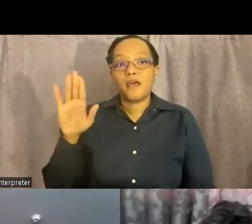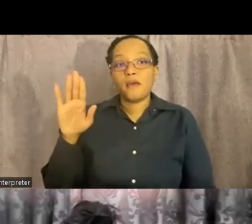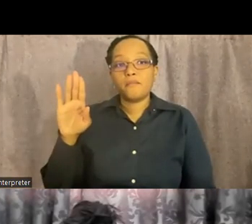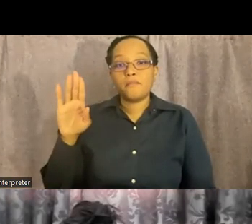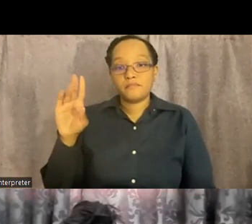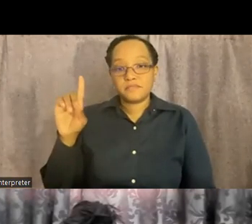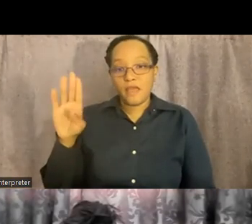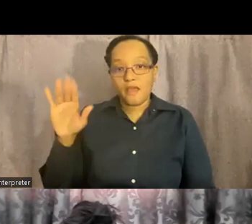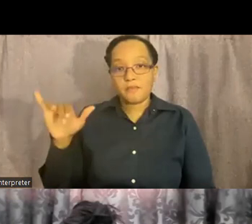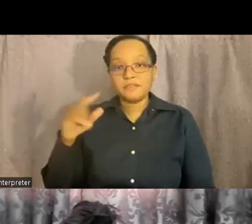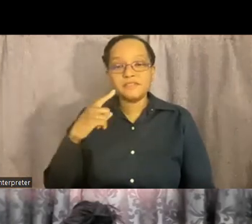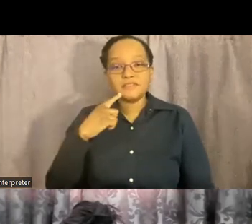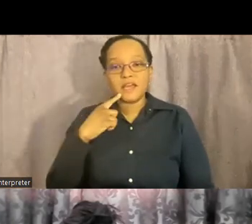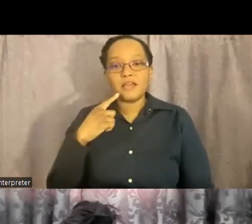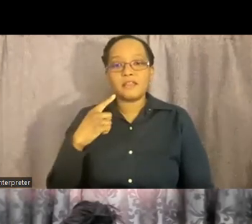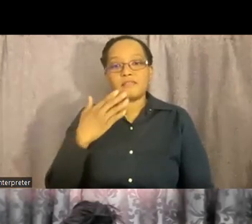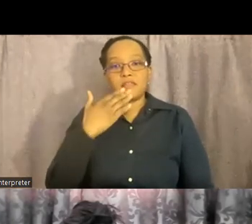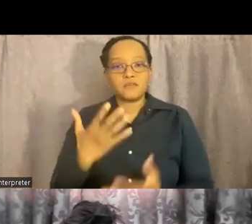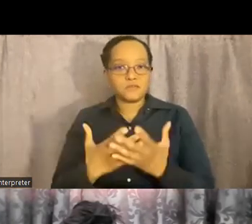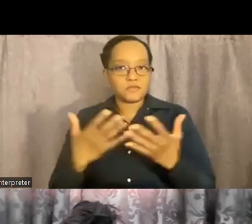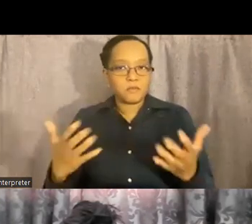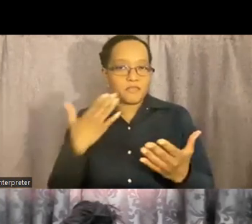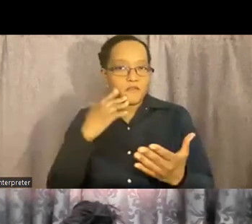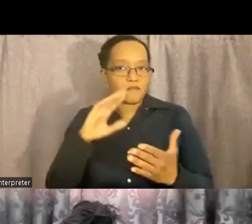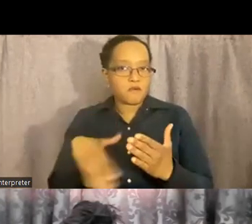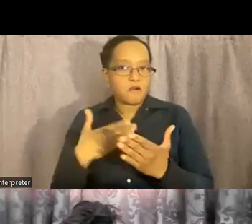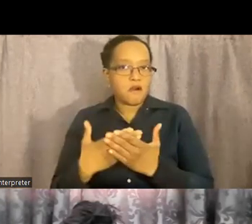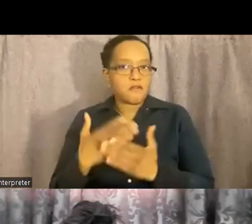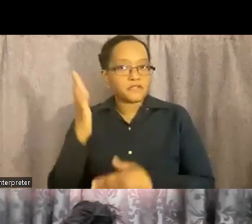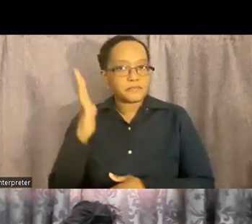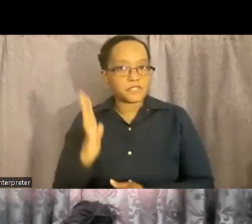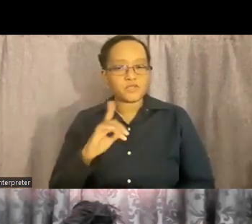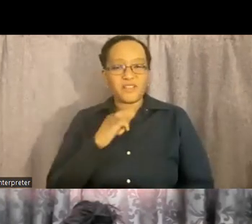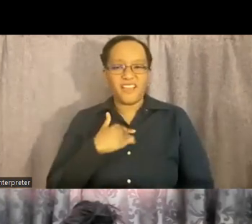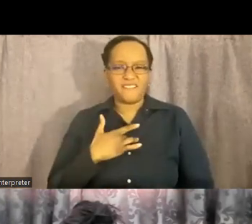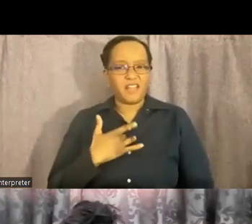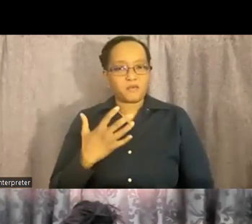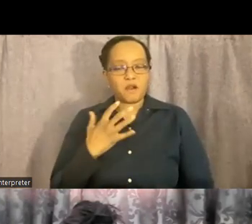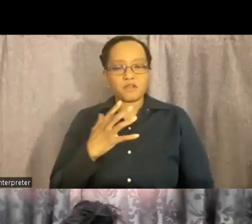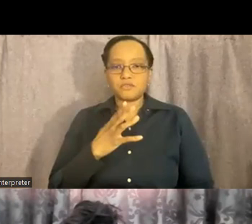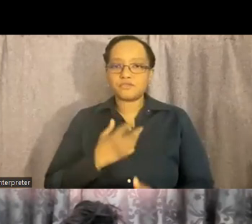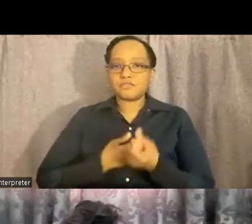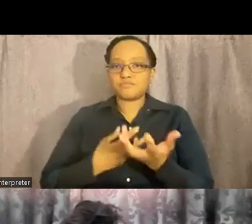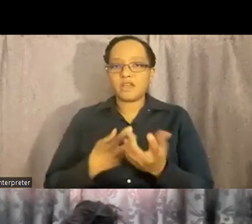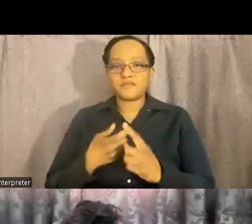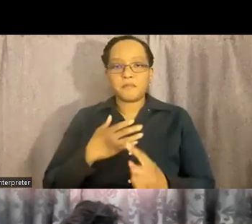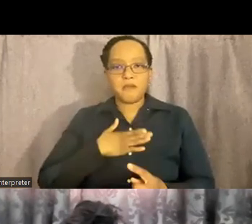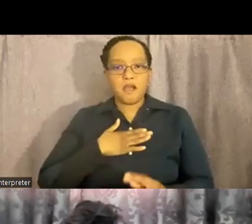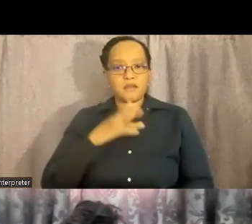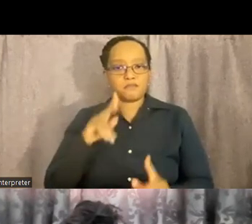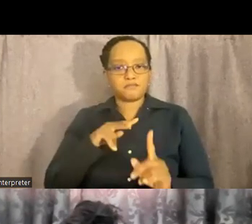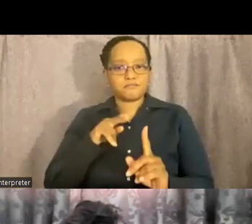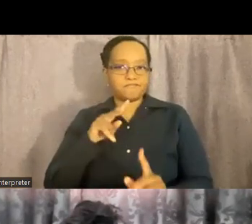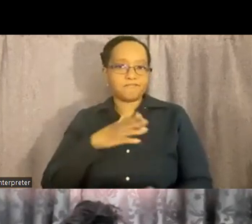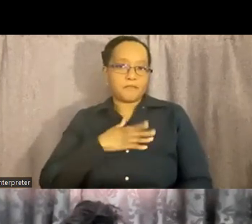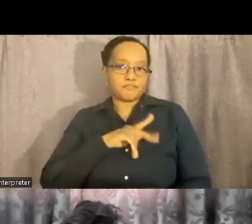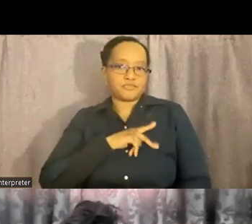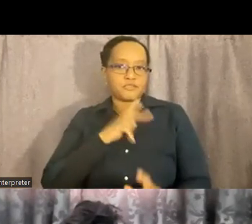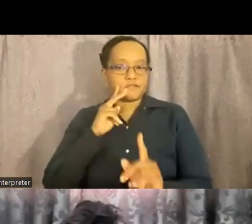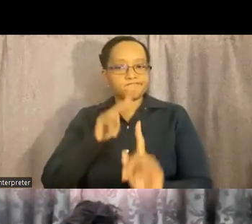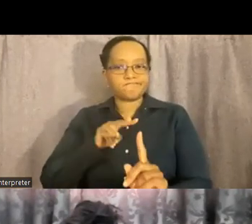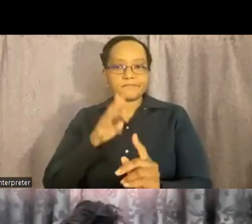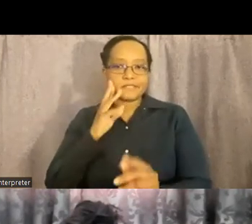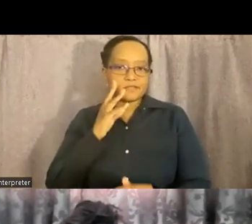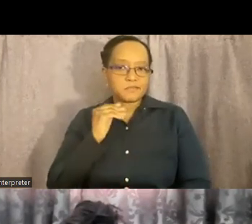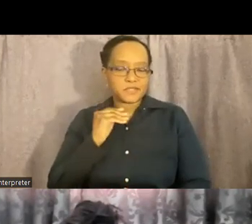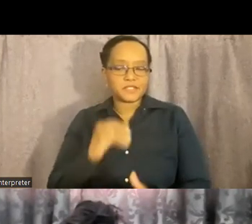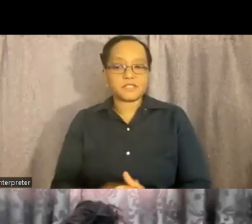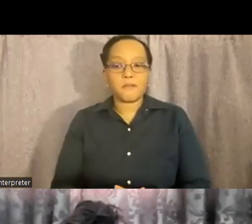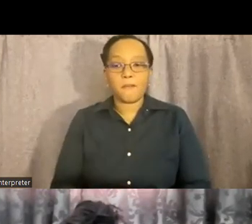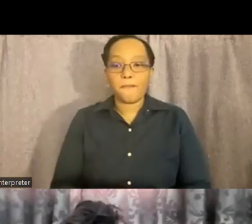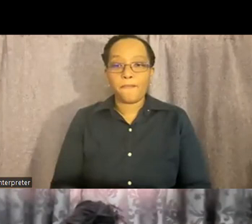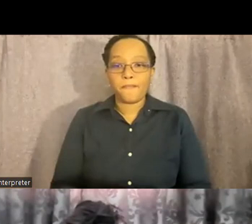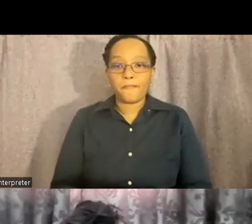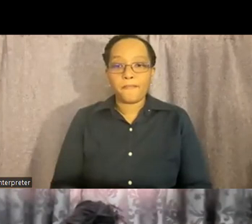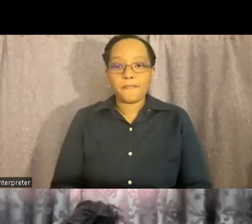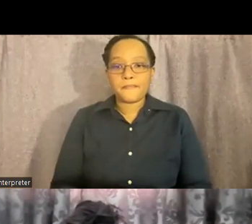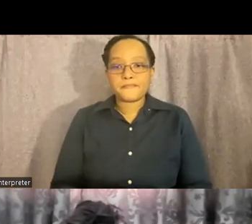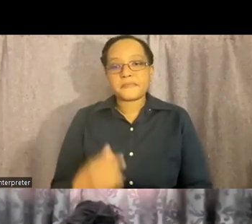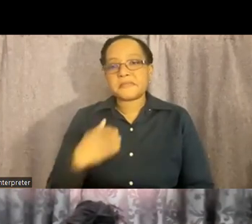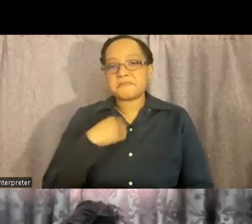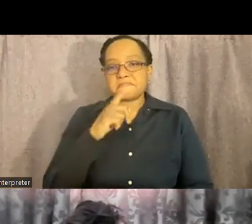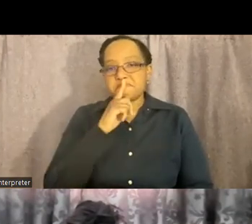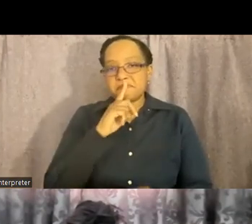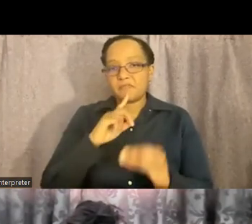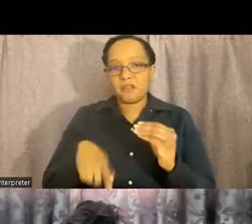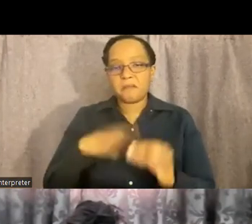I feel moved to talk about my own personal experience .